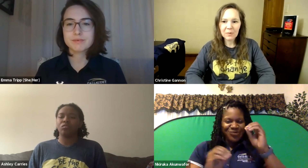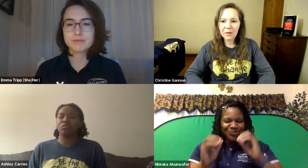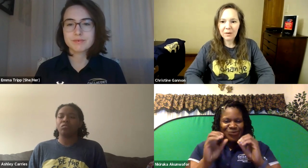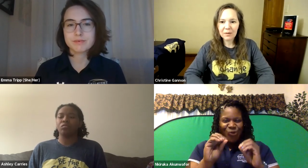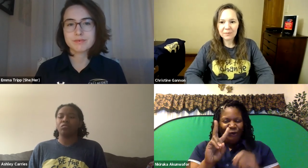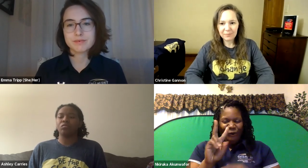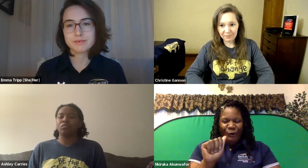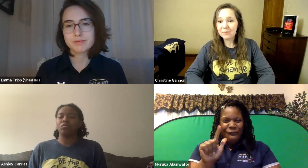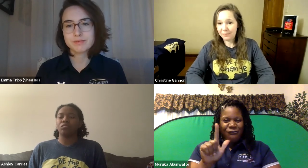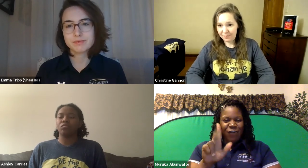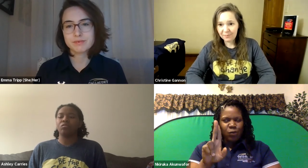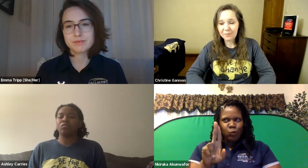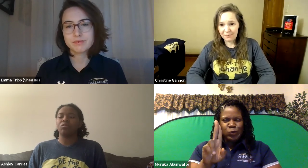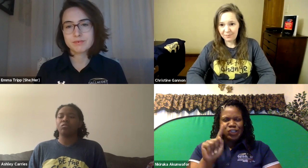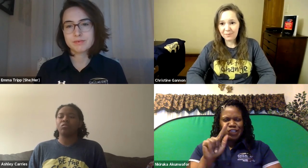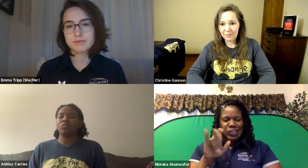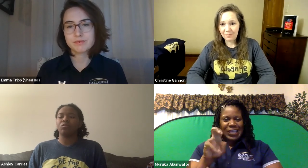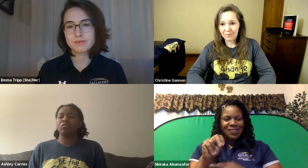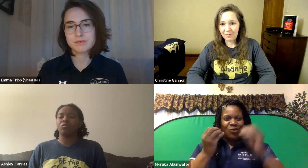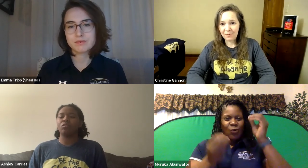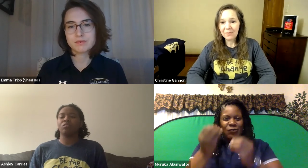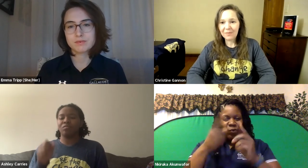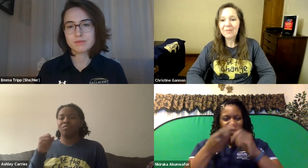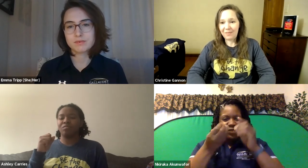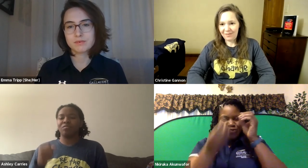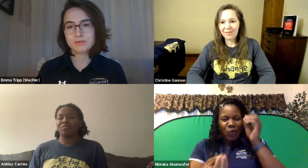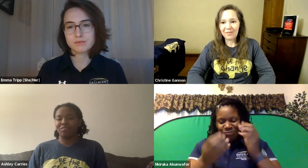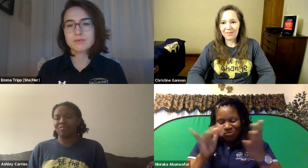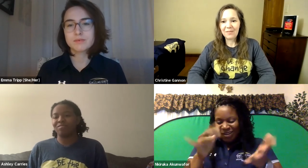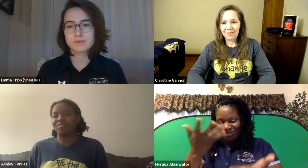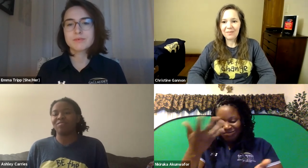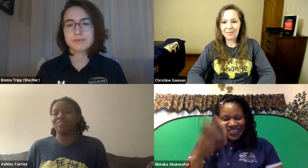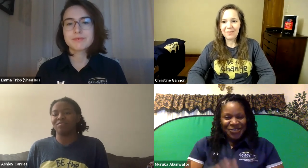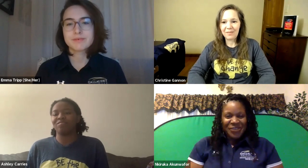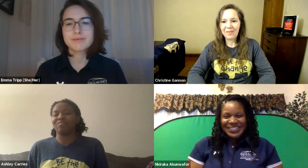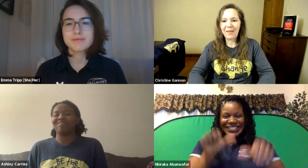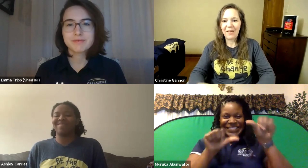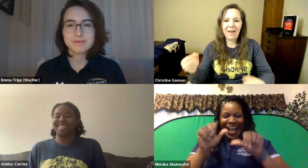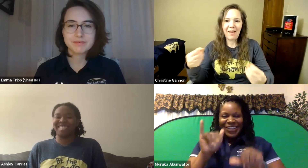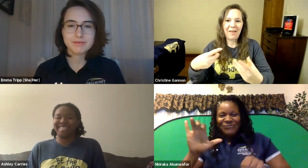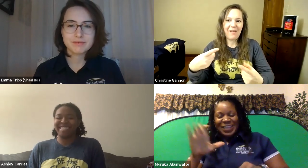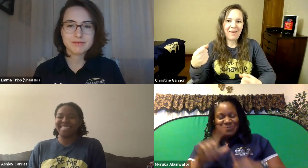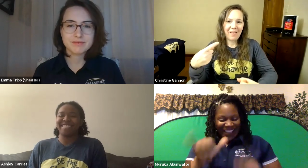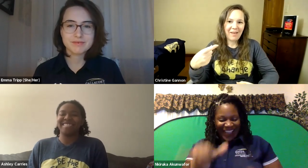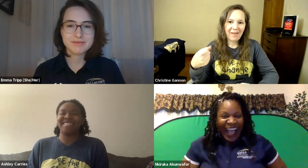> Ovulation, when the eggs drop. All that scientific stuff.